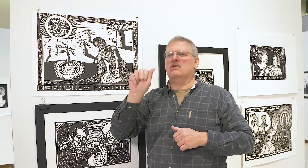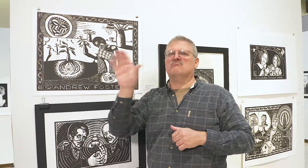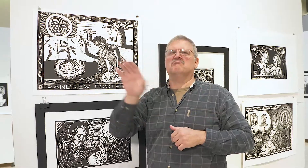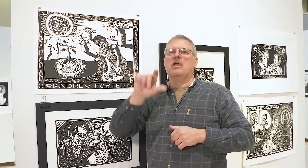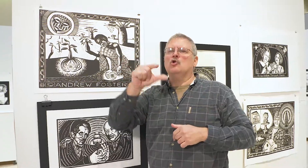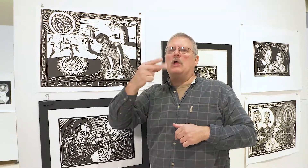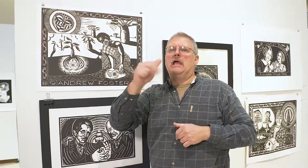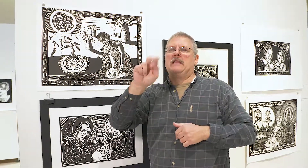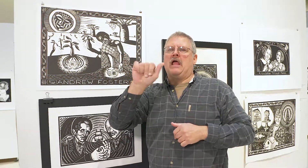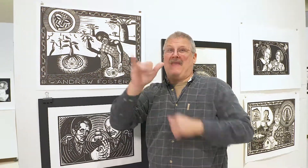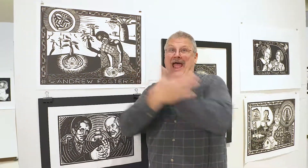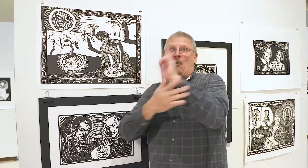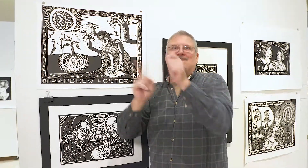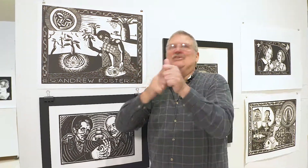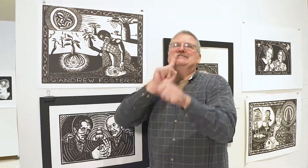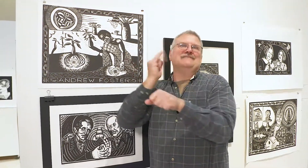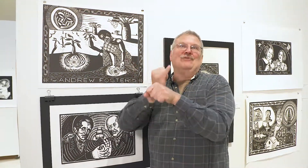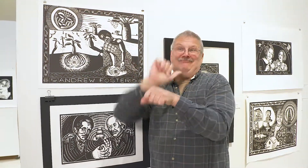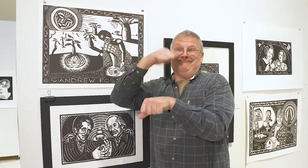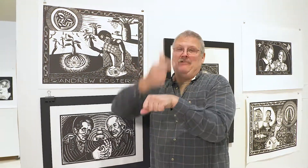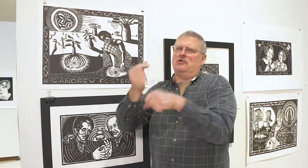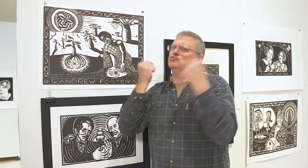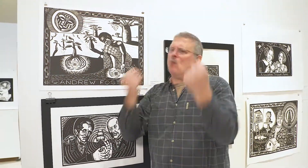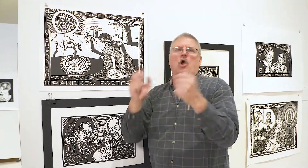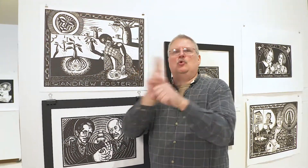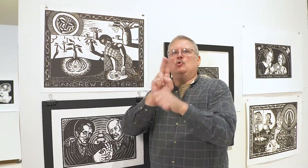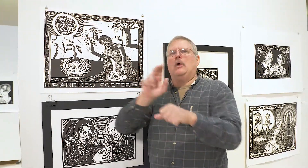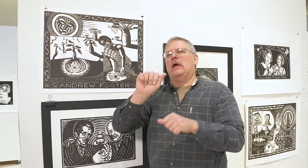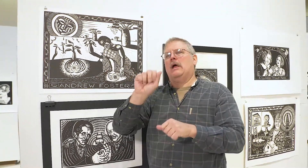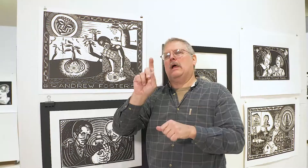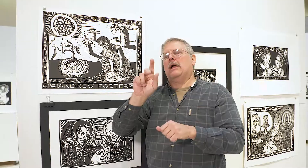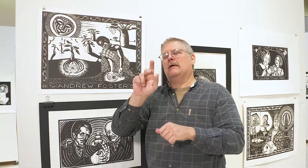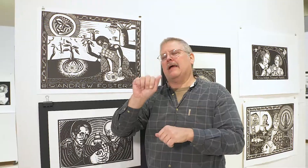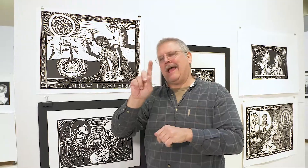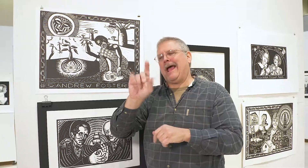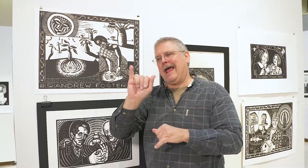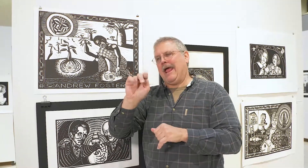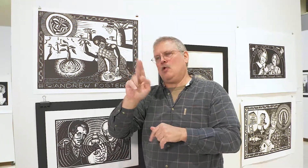His sash is covered with Adinkra, symbols from the Ghana region where the first school for the deaf was established.